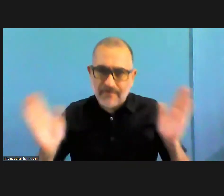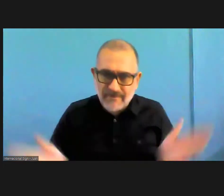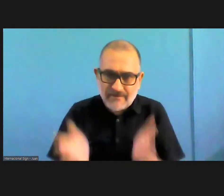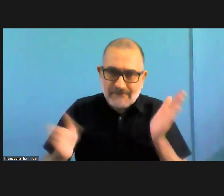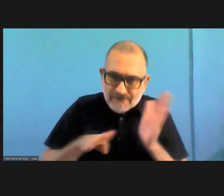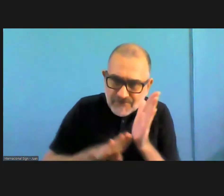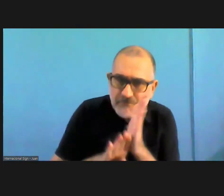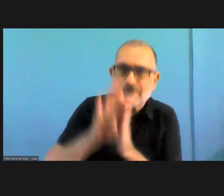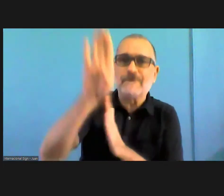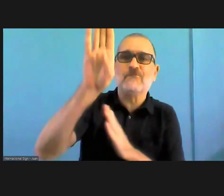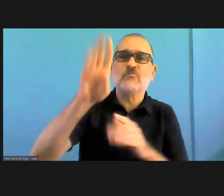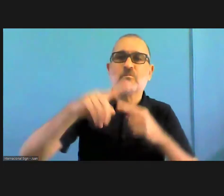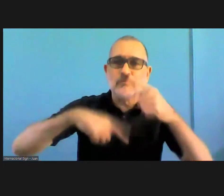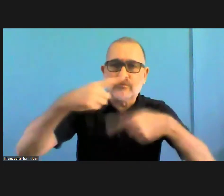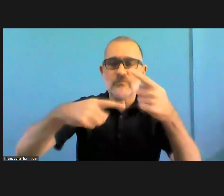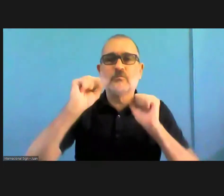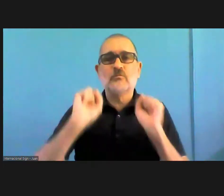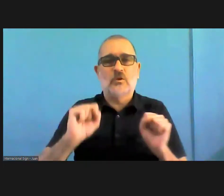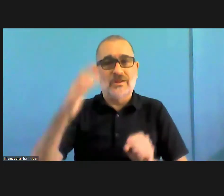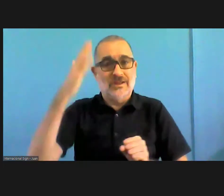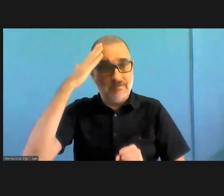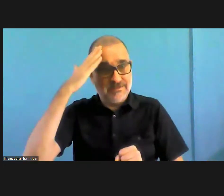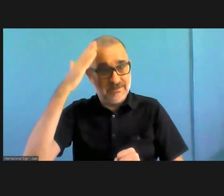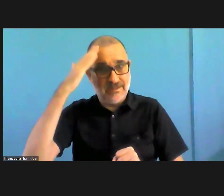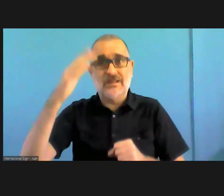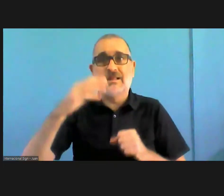. And to reduce the segmentation of financing.